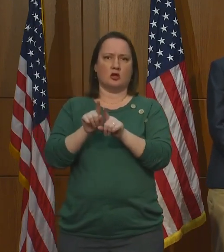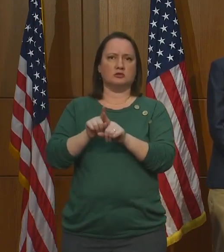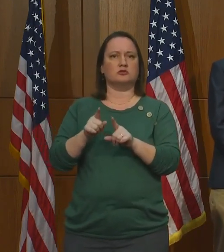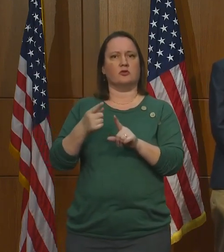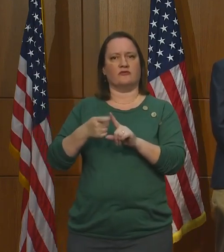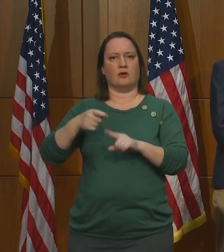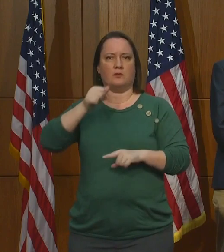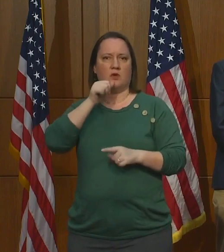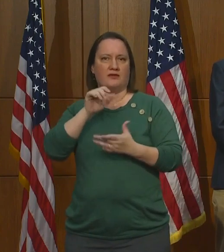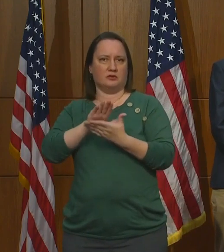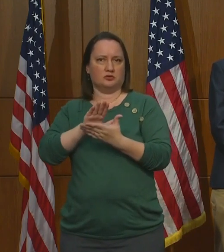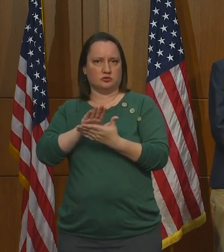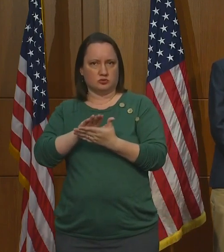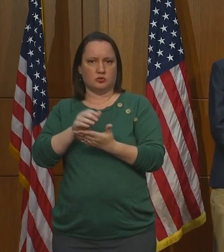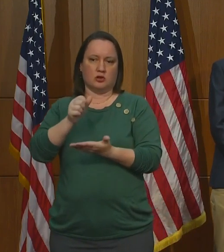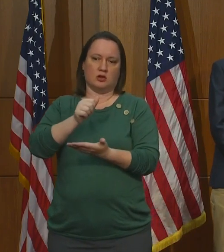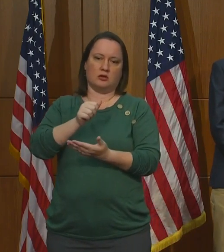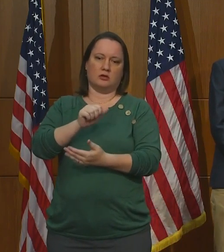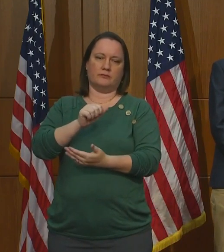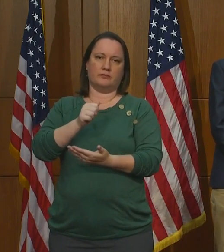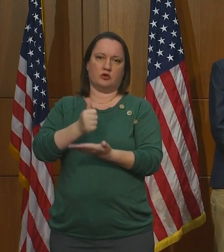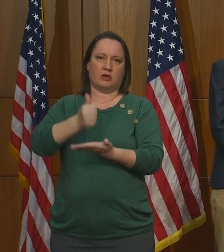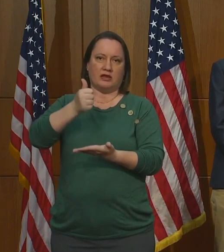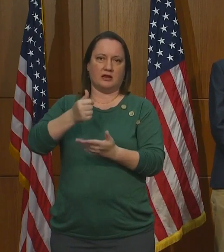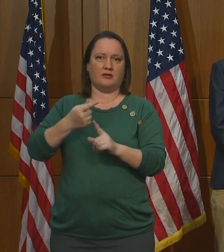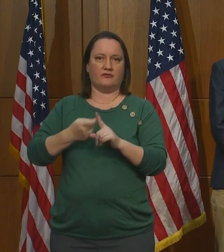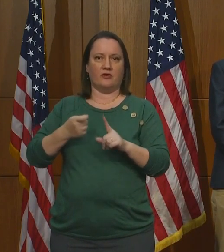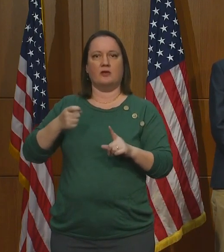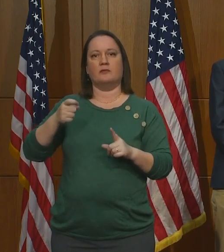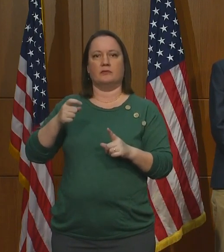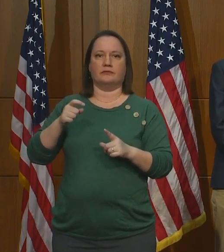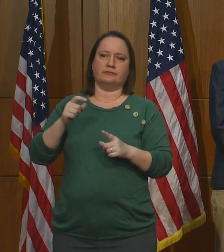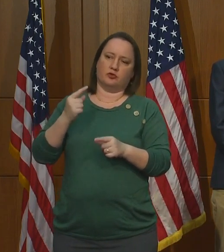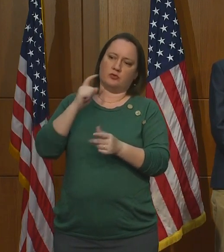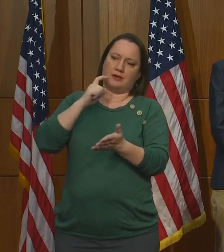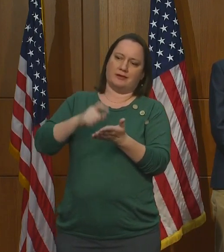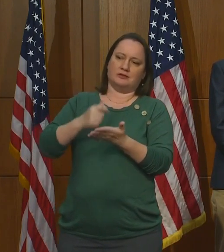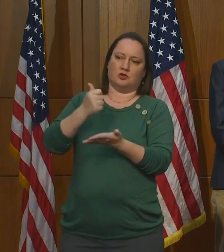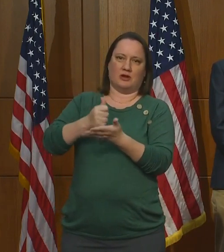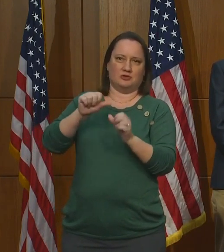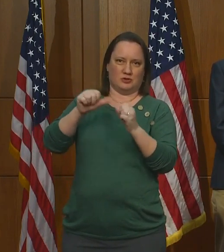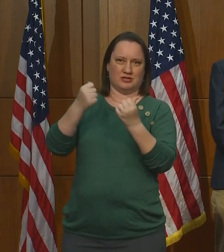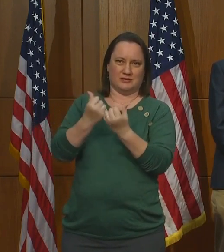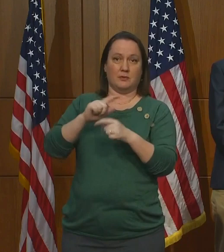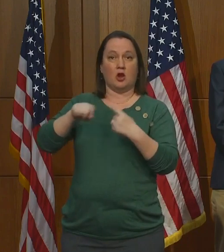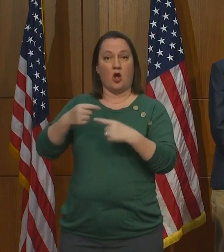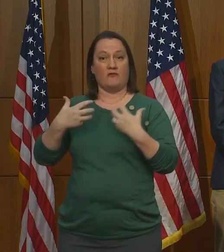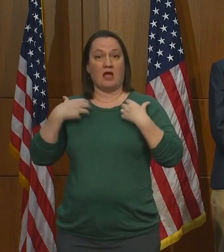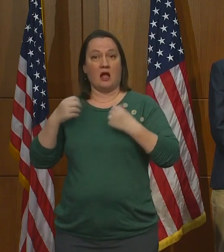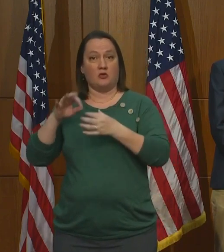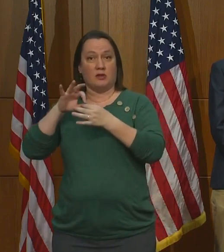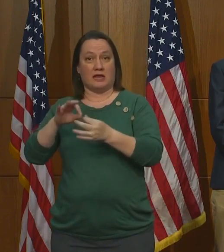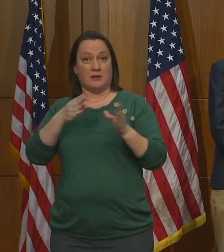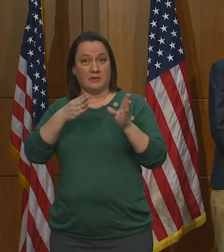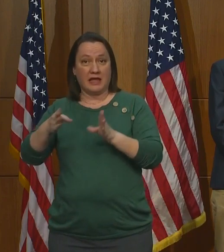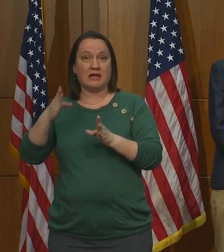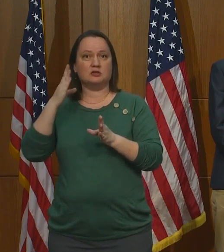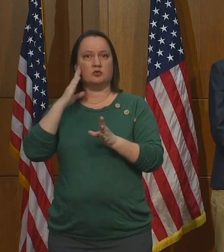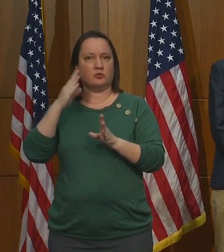PLANTS AND SUBMITTED BY PRIVATE SCHOOLS ACCREDITED THROUGH THE BCP YOU APPROVE STATE RECOGNIZED ACCREDITING